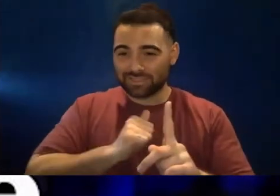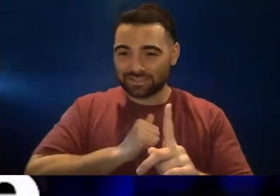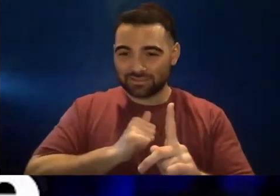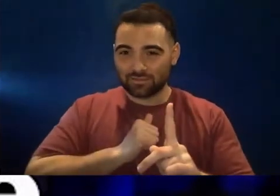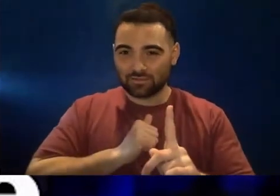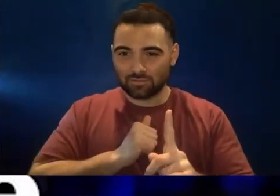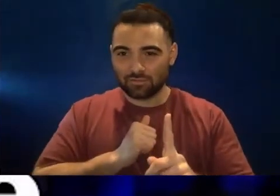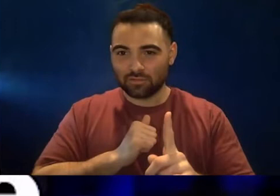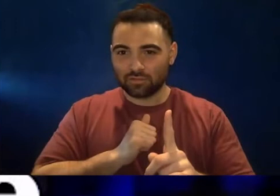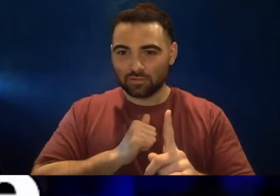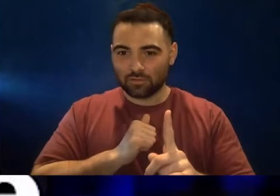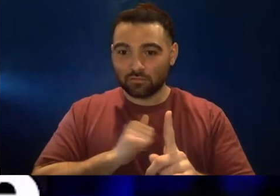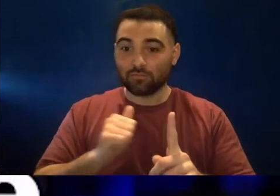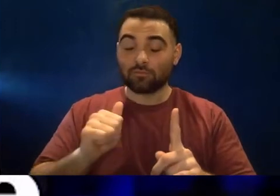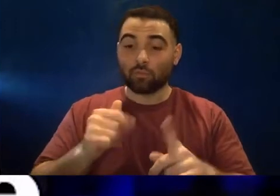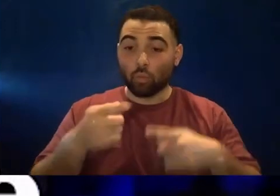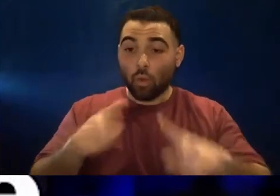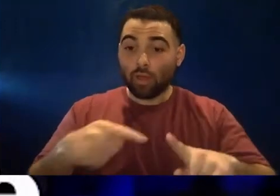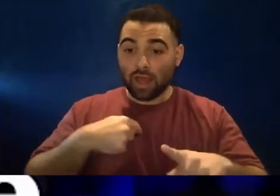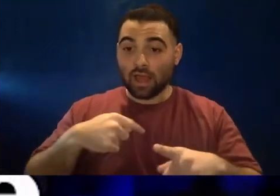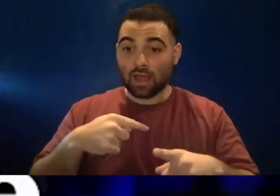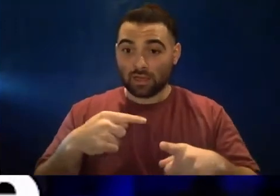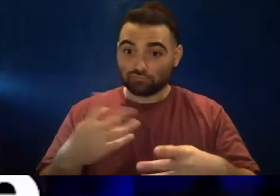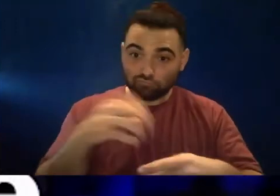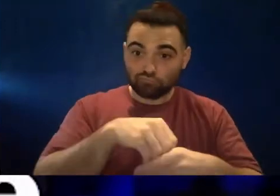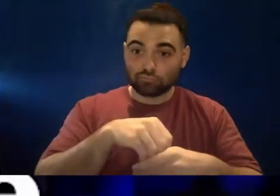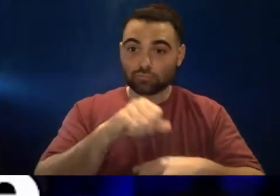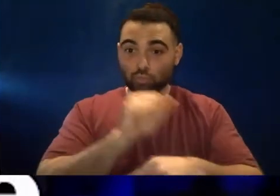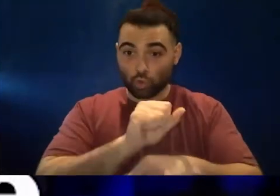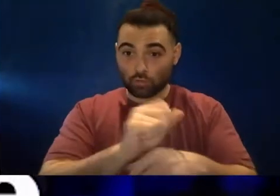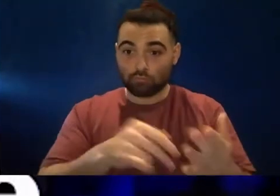of the situation as brought to light by Jessica's research.